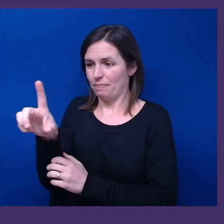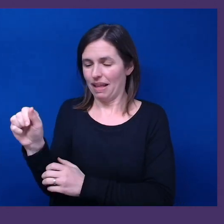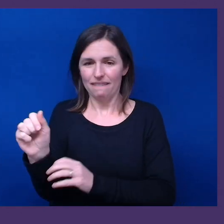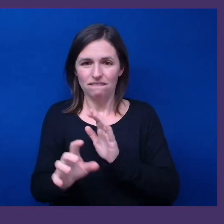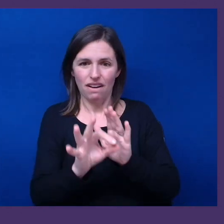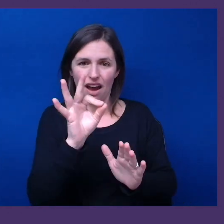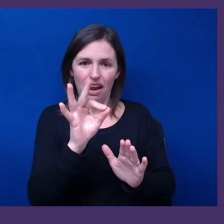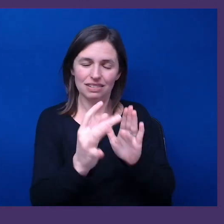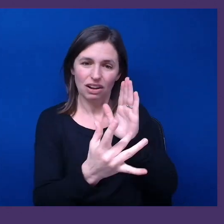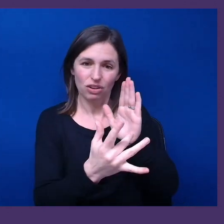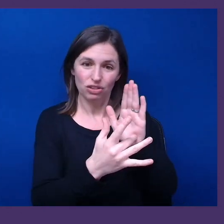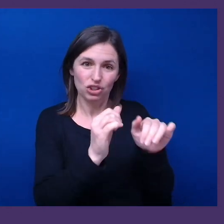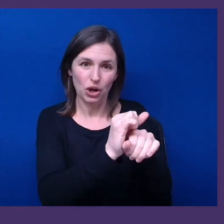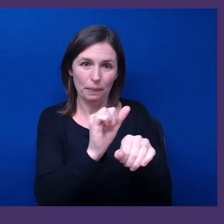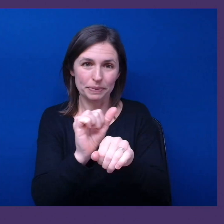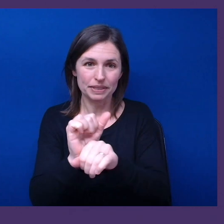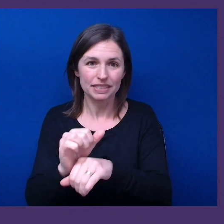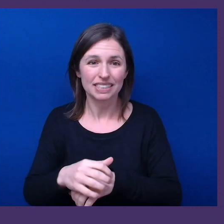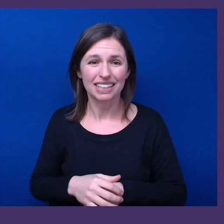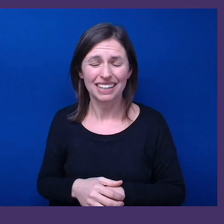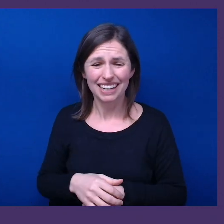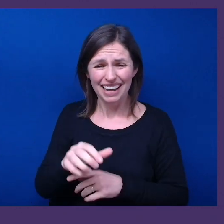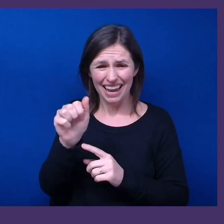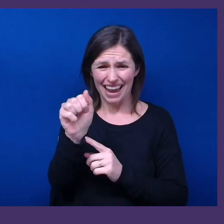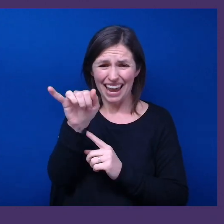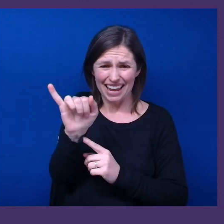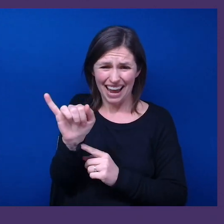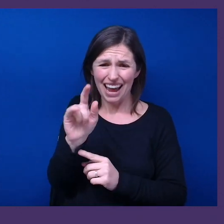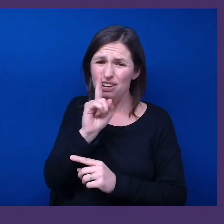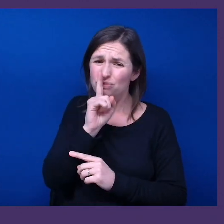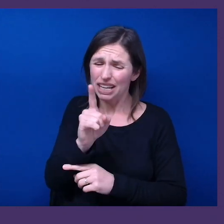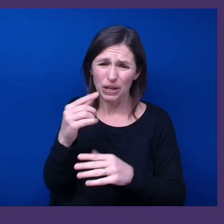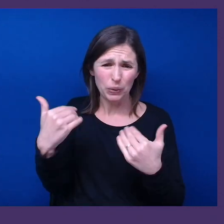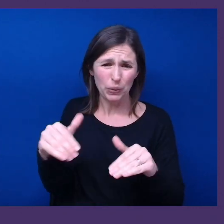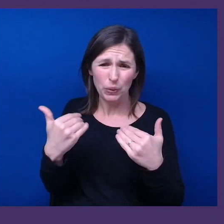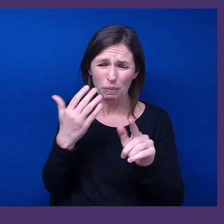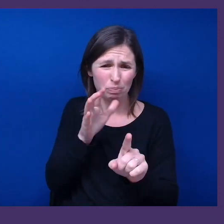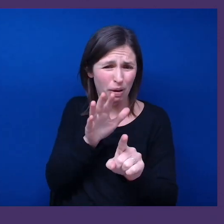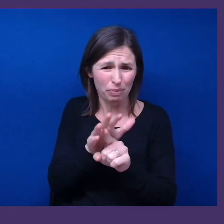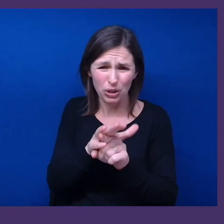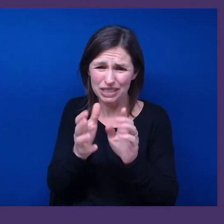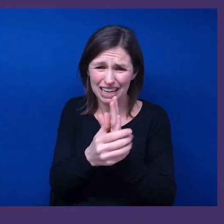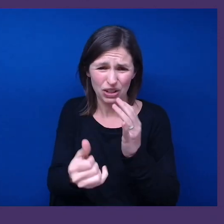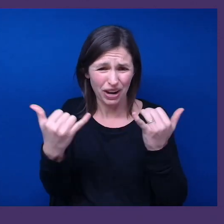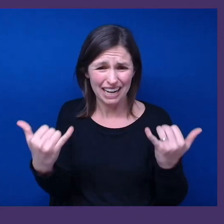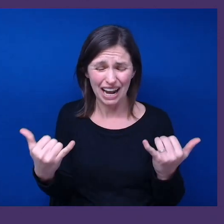71% of employers would rather hire a less experienced candidate with AI skills